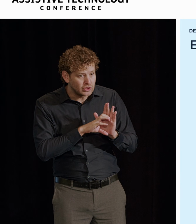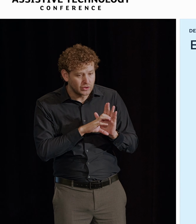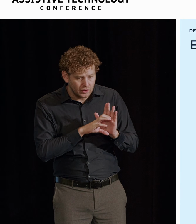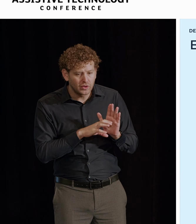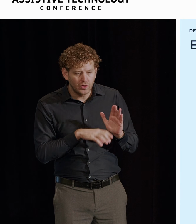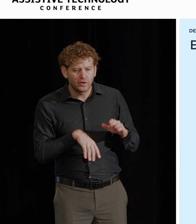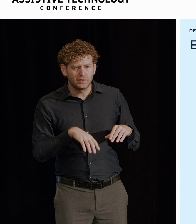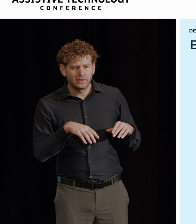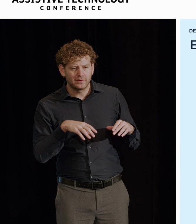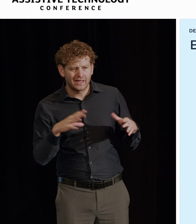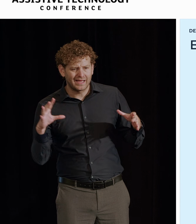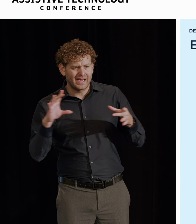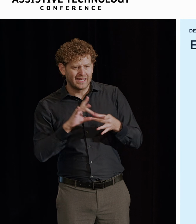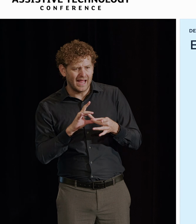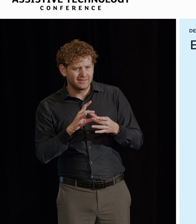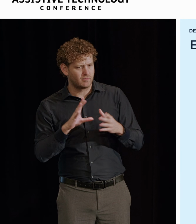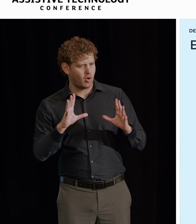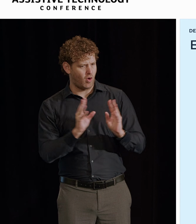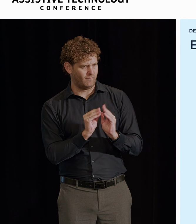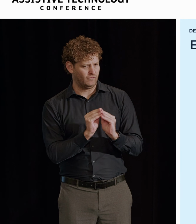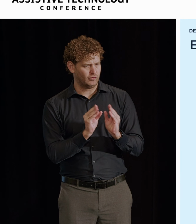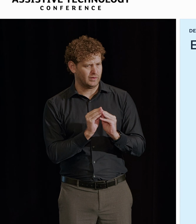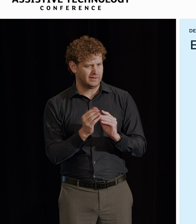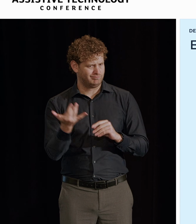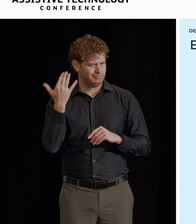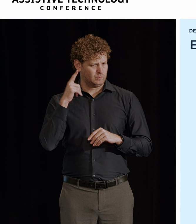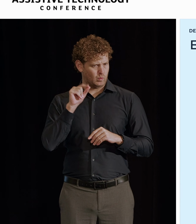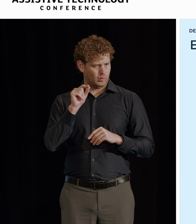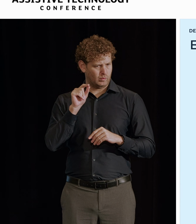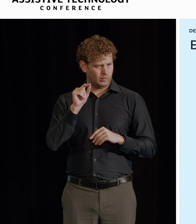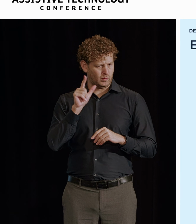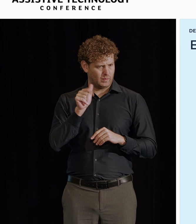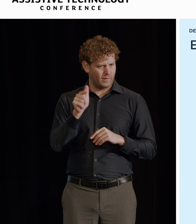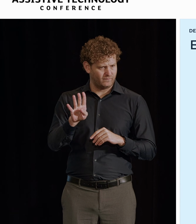when Mark Zuckerberg was on stage announcing this partnership.